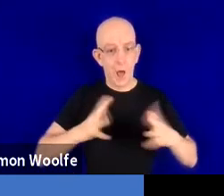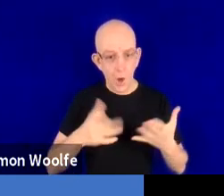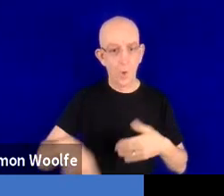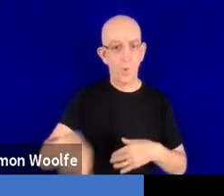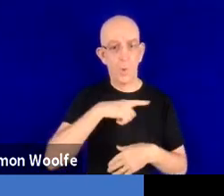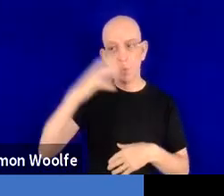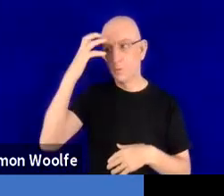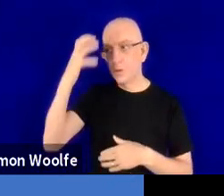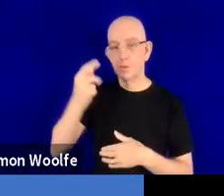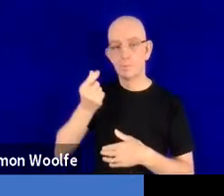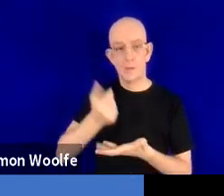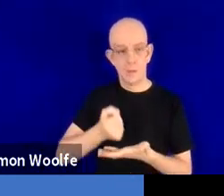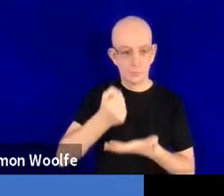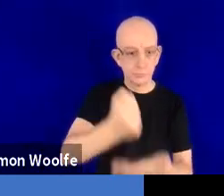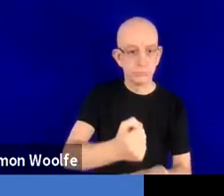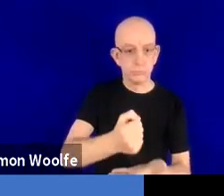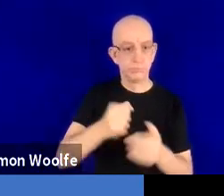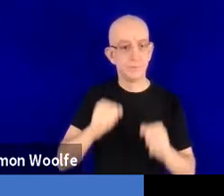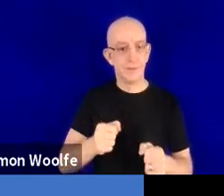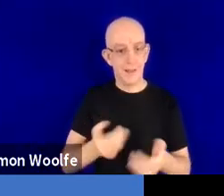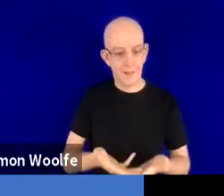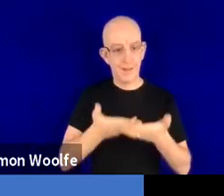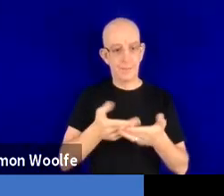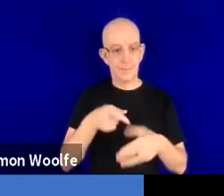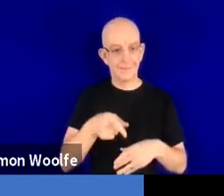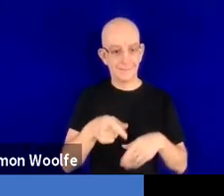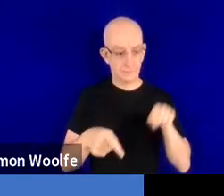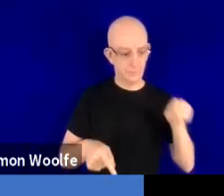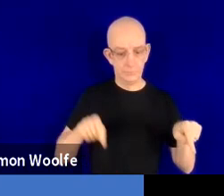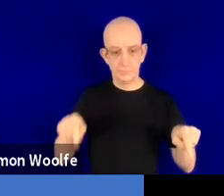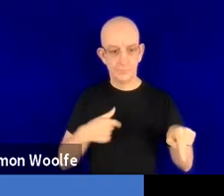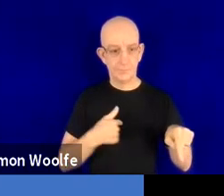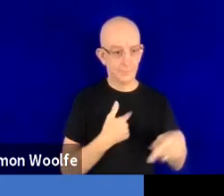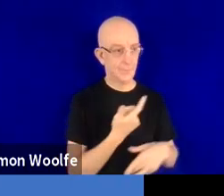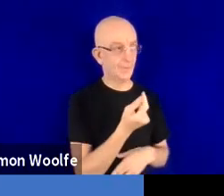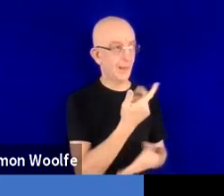But I think a kind of key point is given that we're looking here at the kind of barriers to earning an income, but also these additional costs